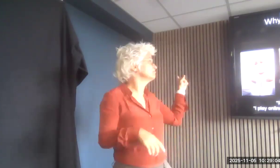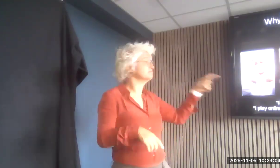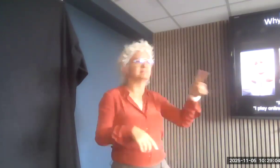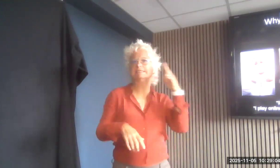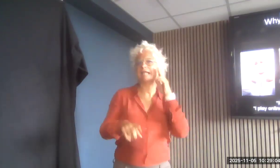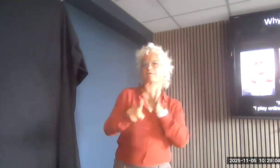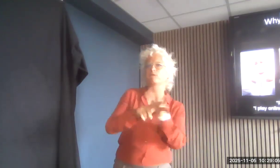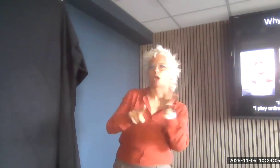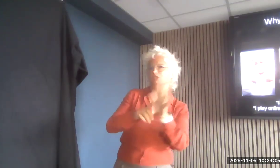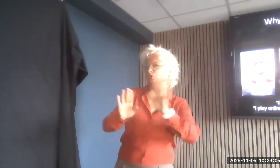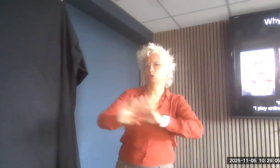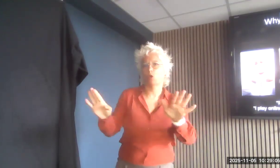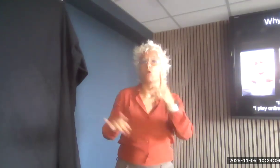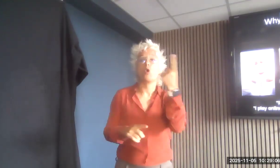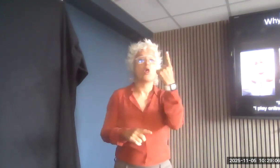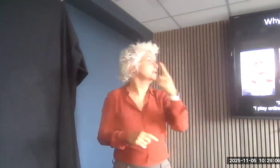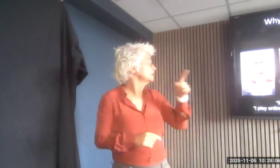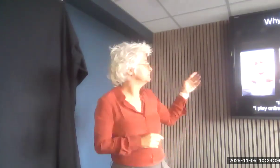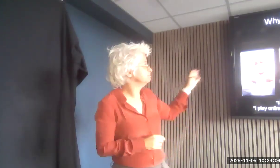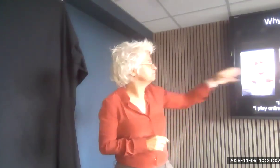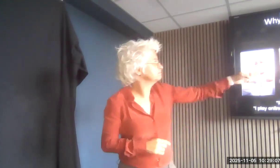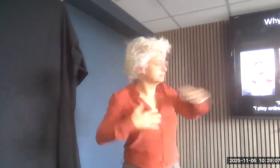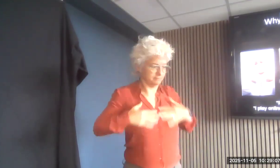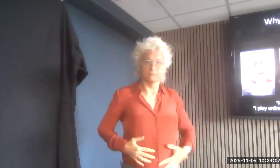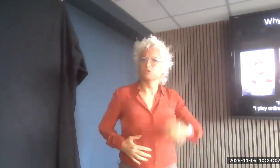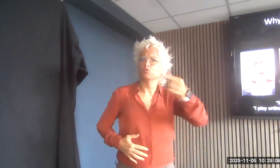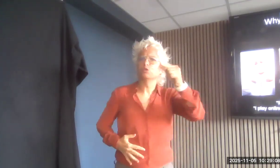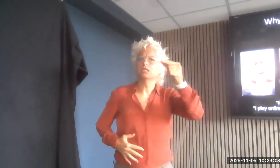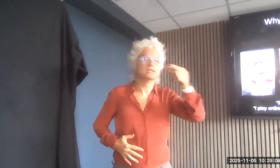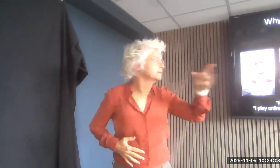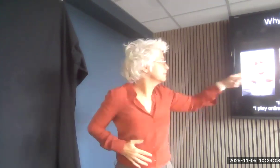So these are individuals from Portugal.